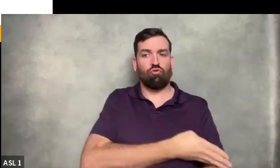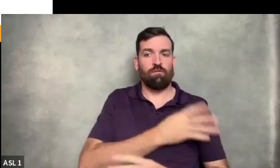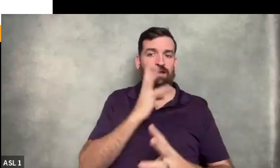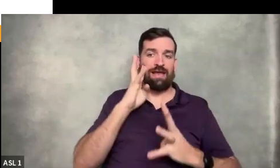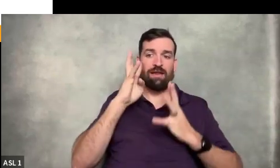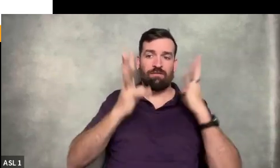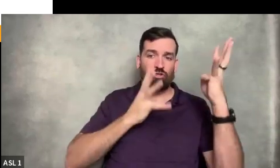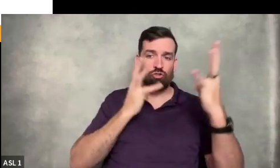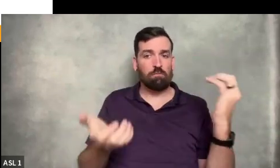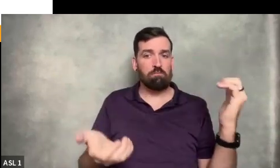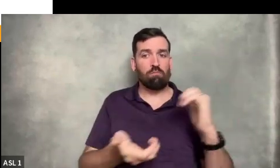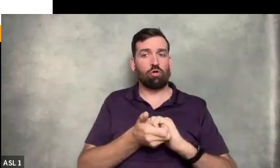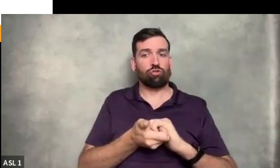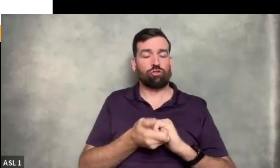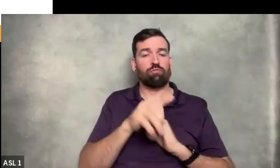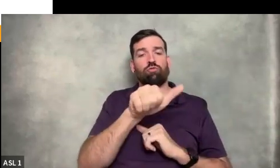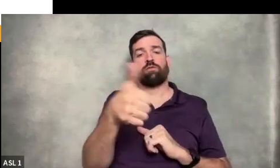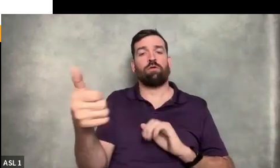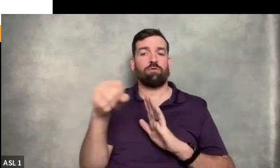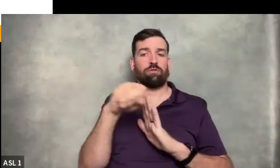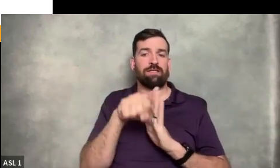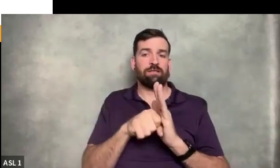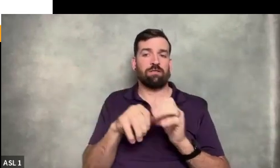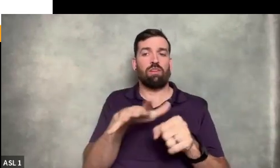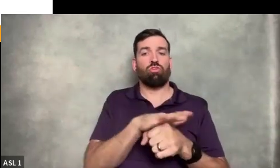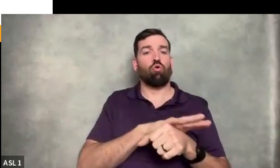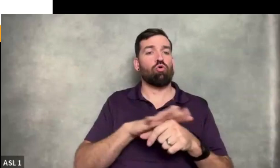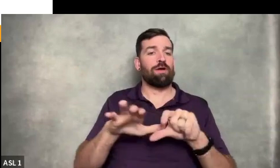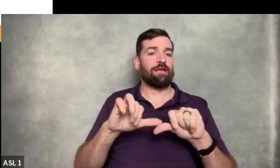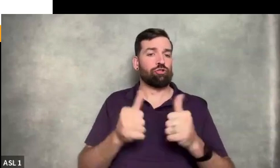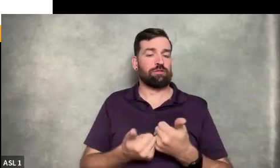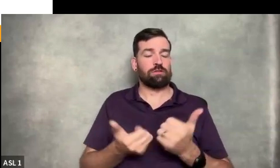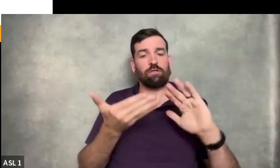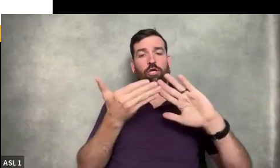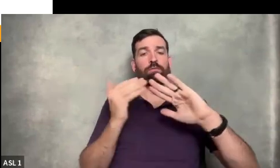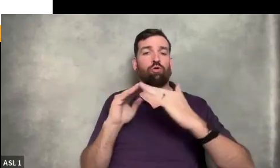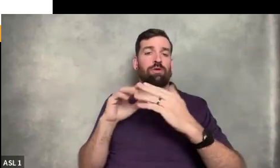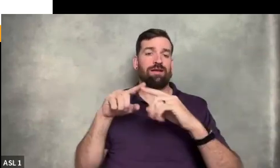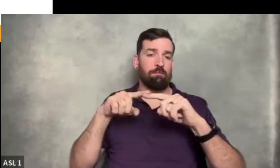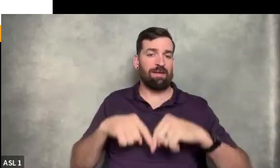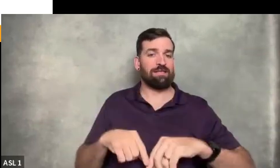partnerships with other states and local agencies, community-based organizations both within and